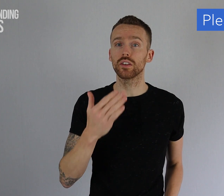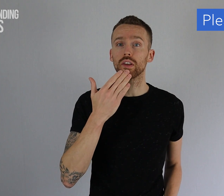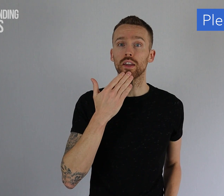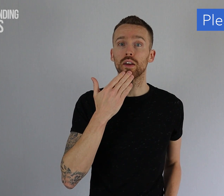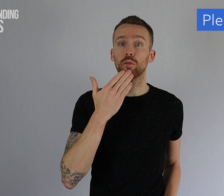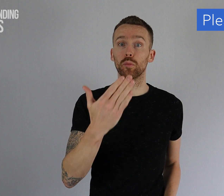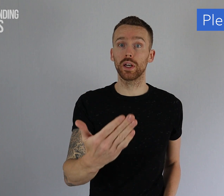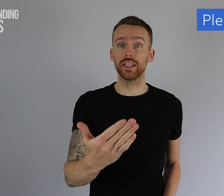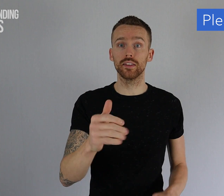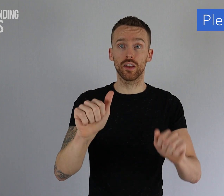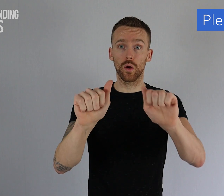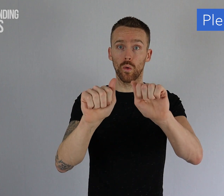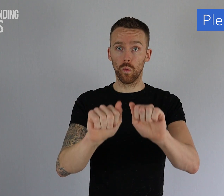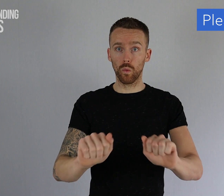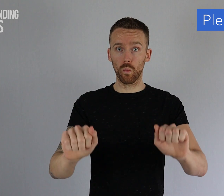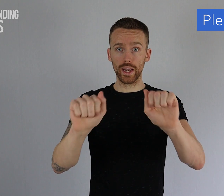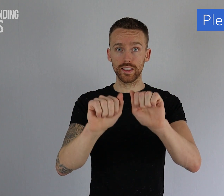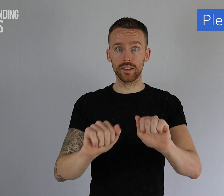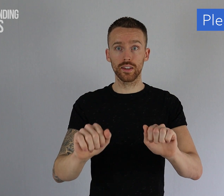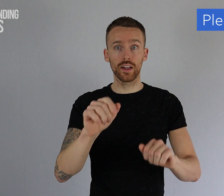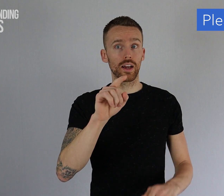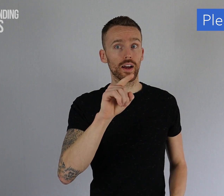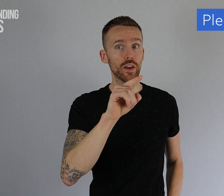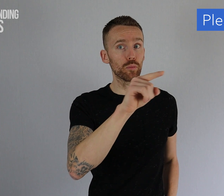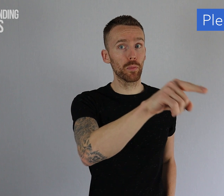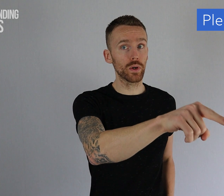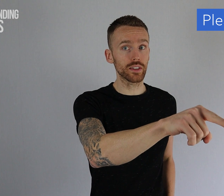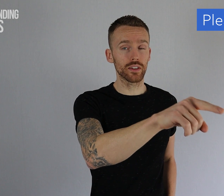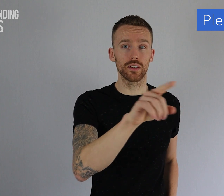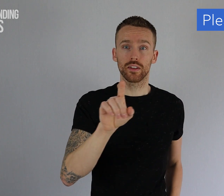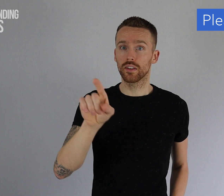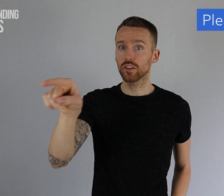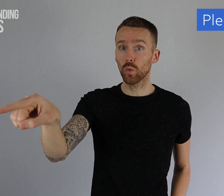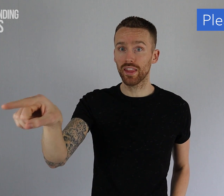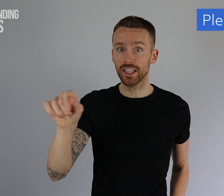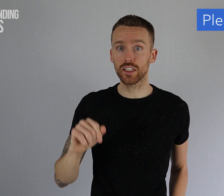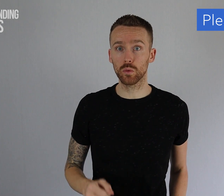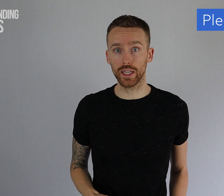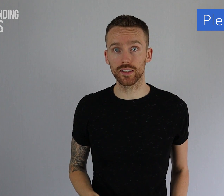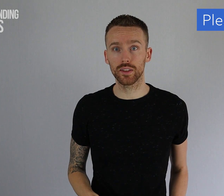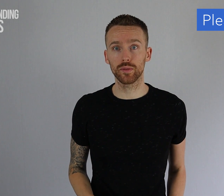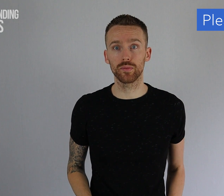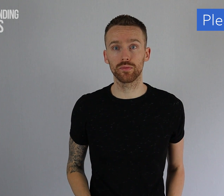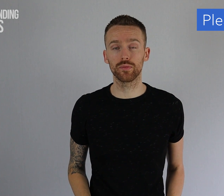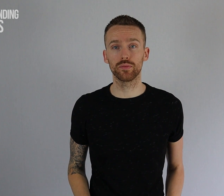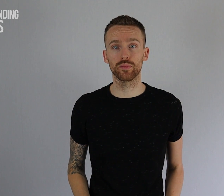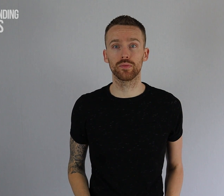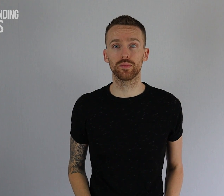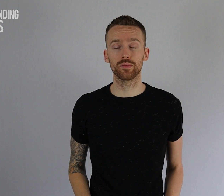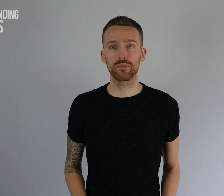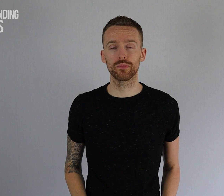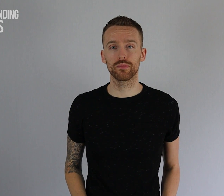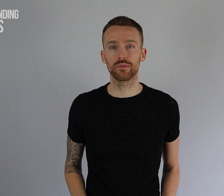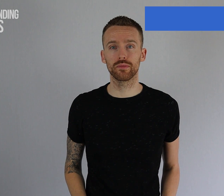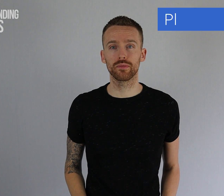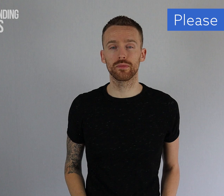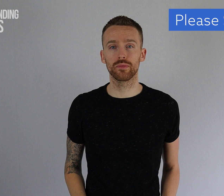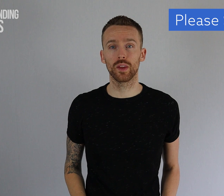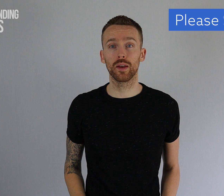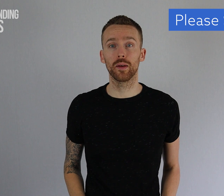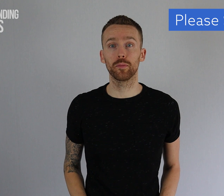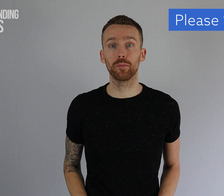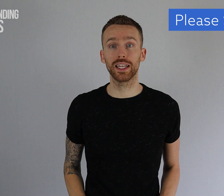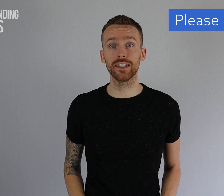you can say please wait and then point to where they need to wait.